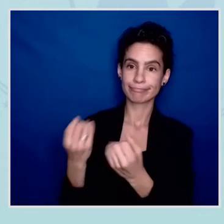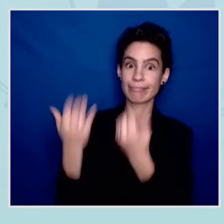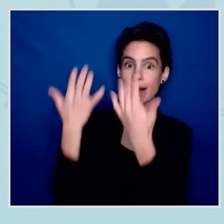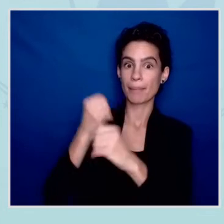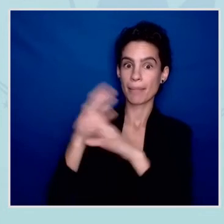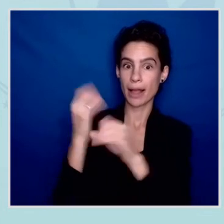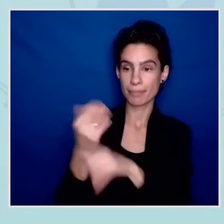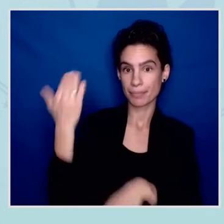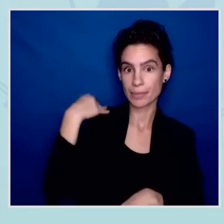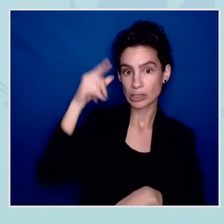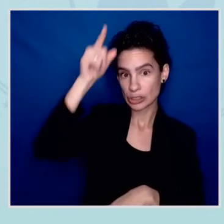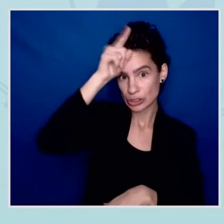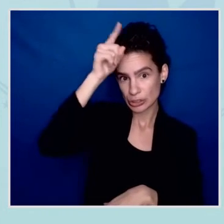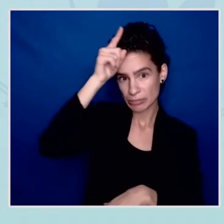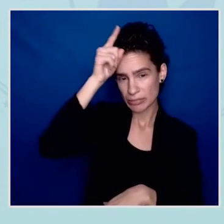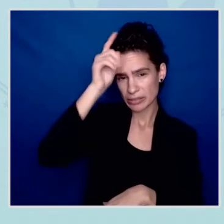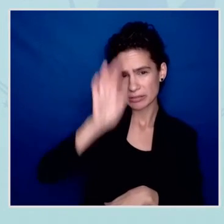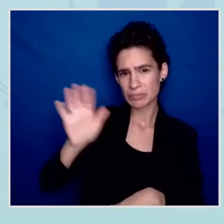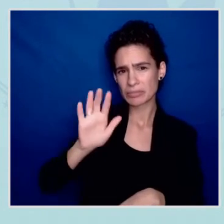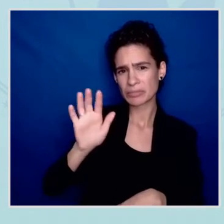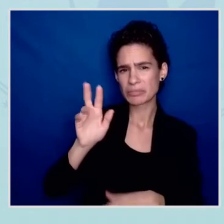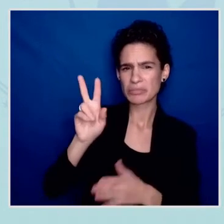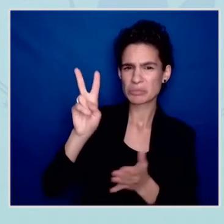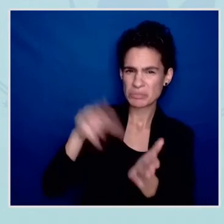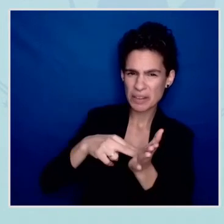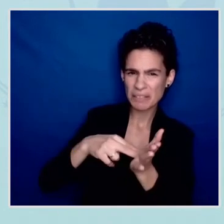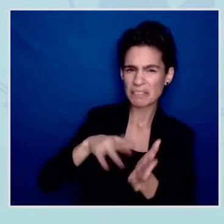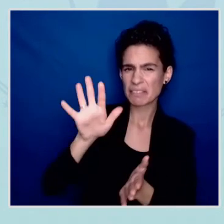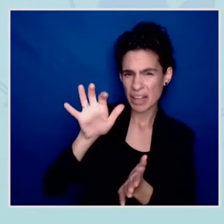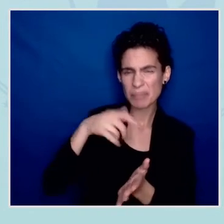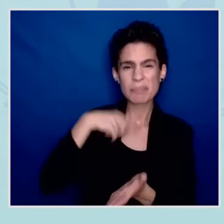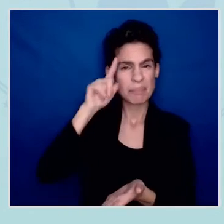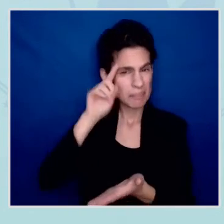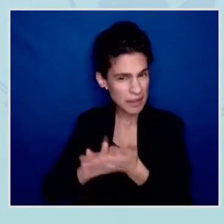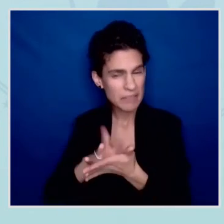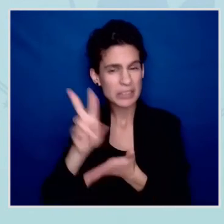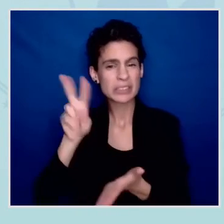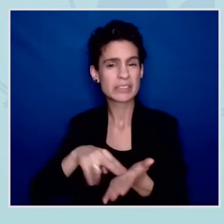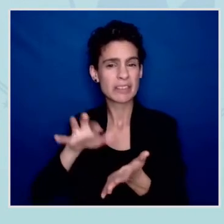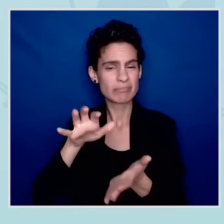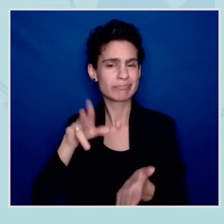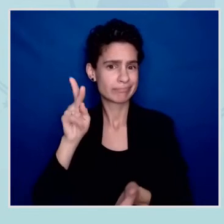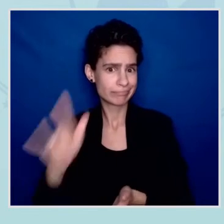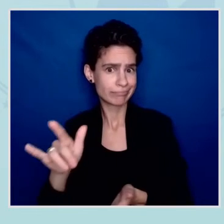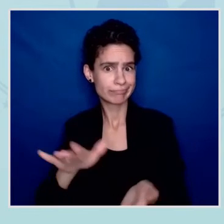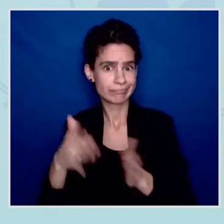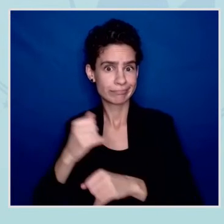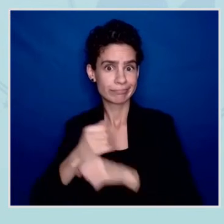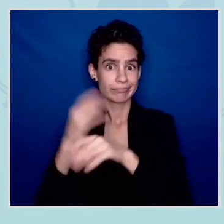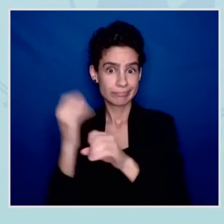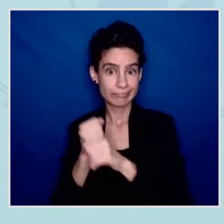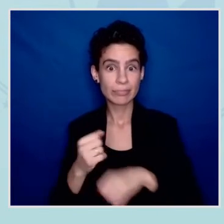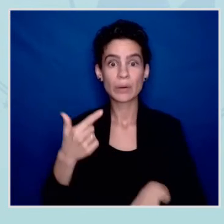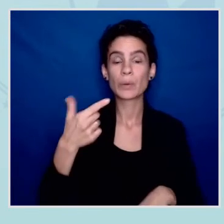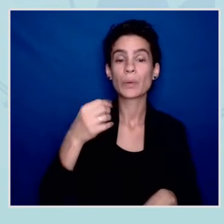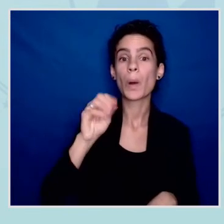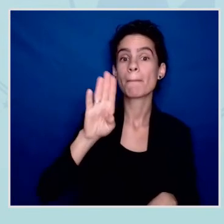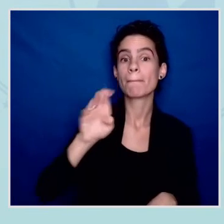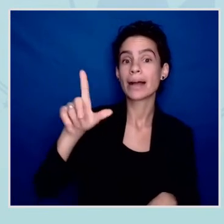THE LIE. WELL, THERE WAS ONE THAT, WHEN DRESDEN WAS BOMBED, FIREBOMBED,